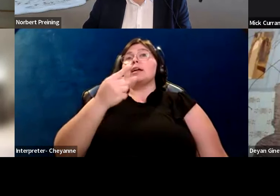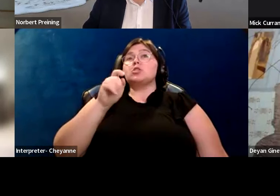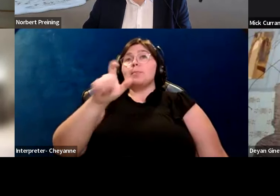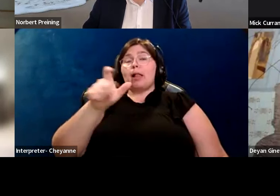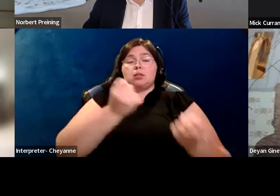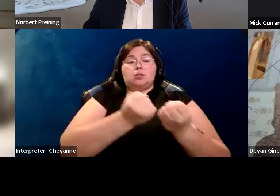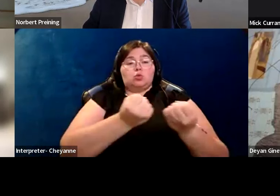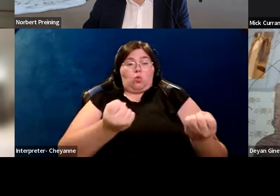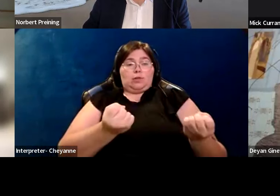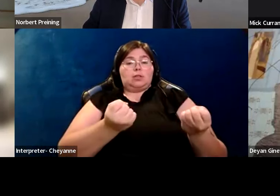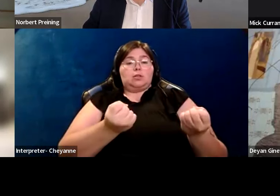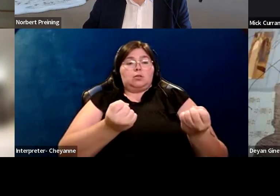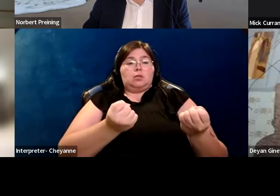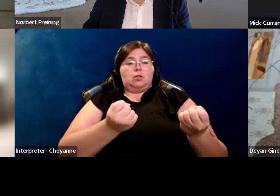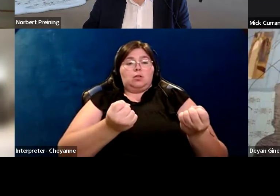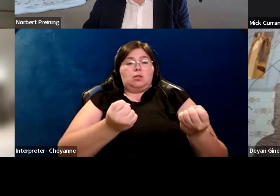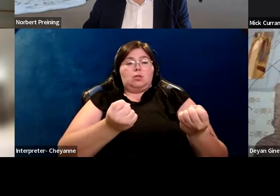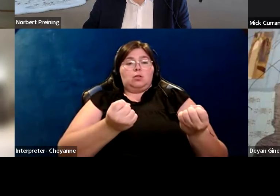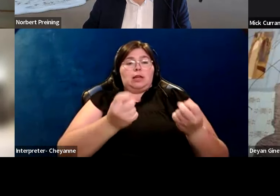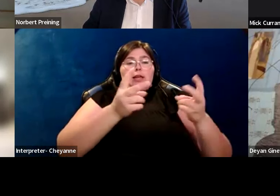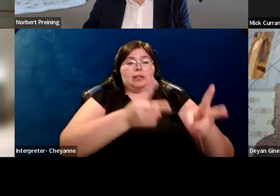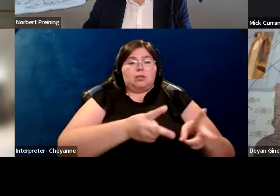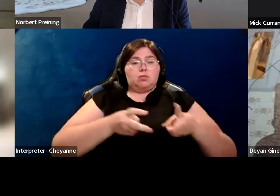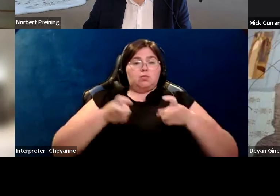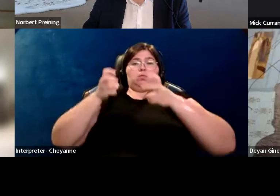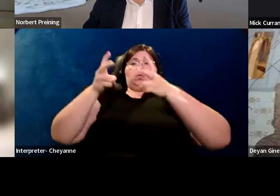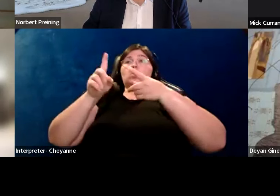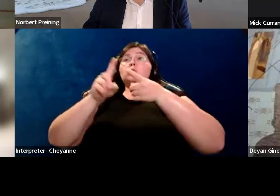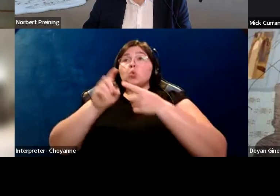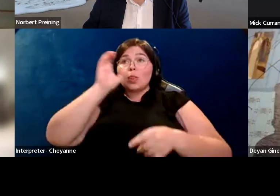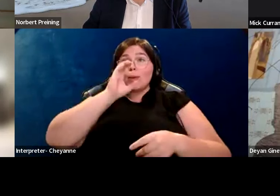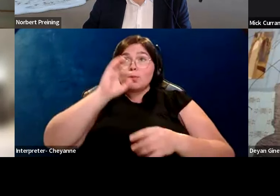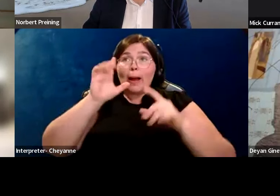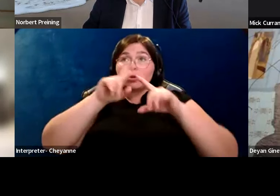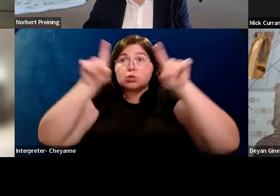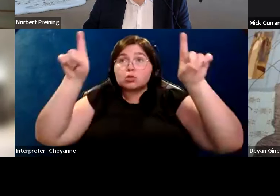is loaded into the browser. And it is processed by the browser